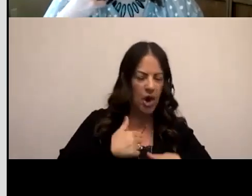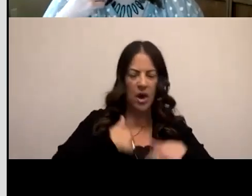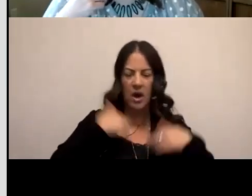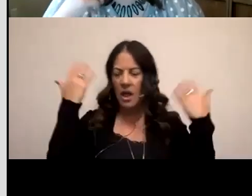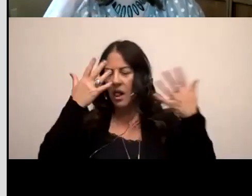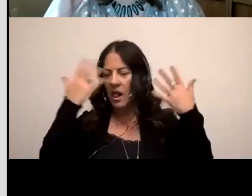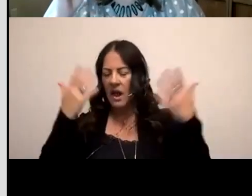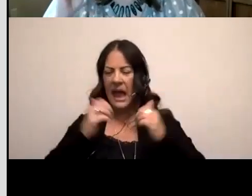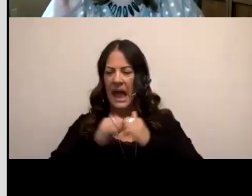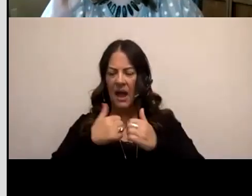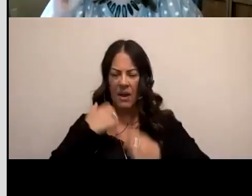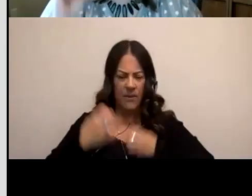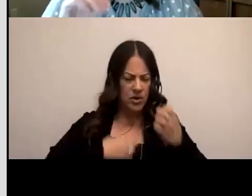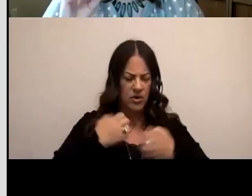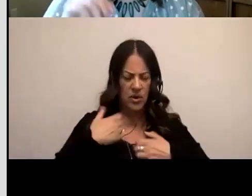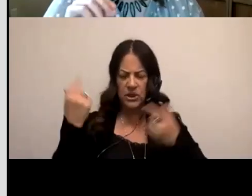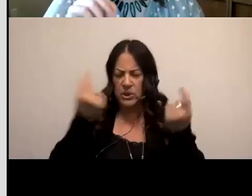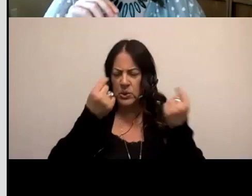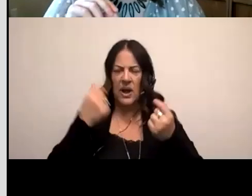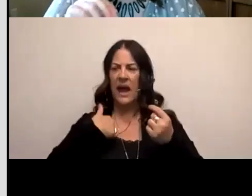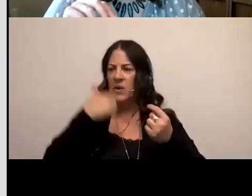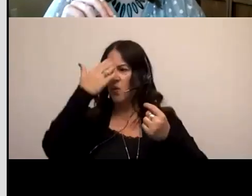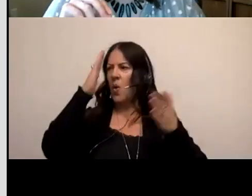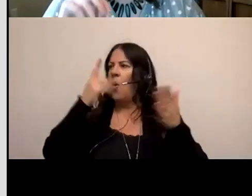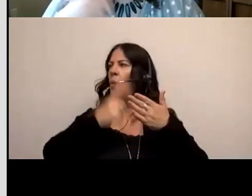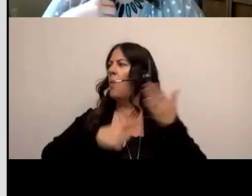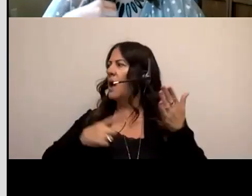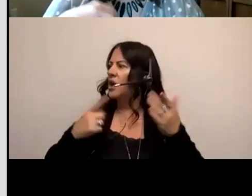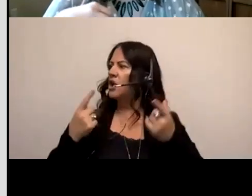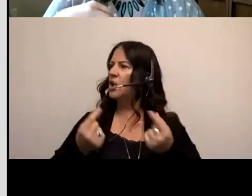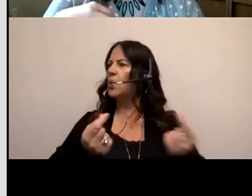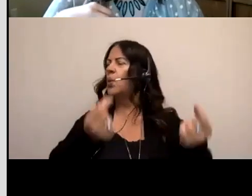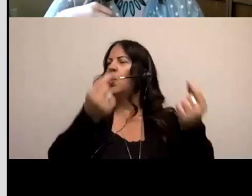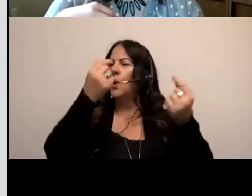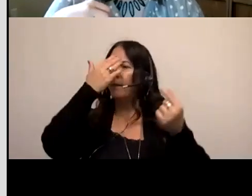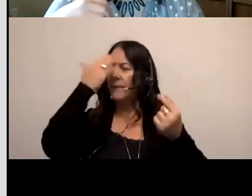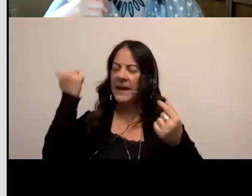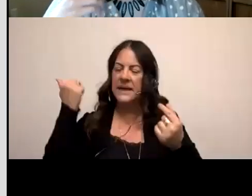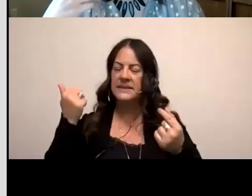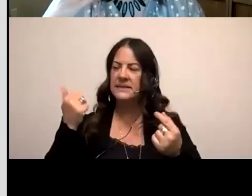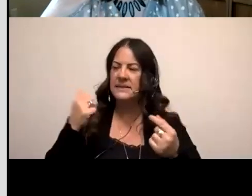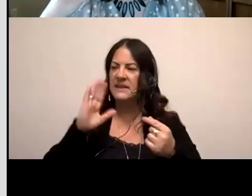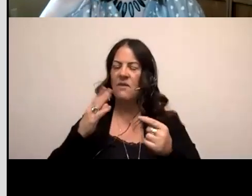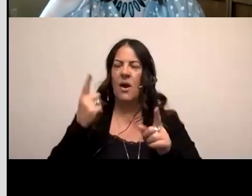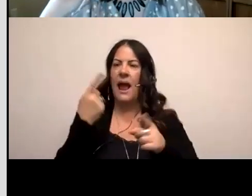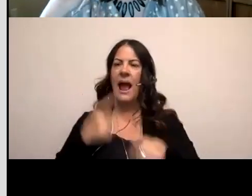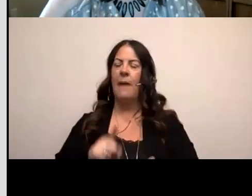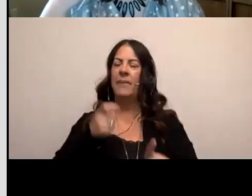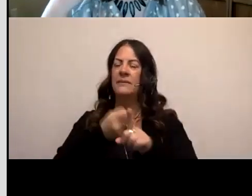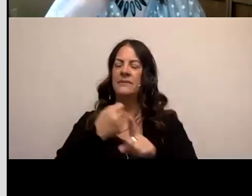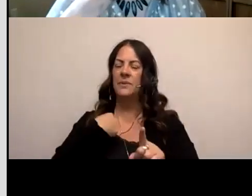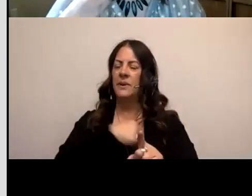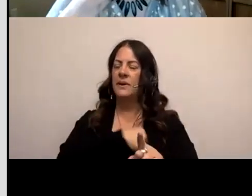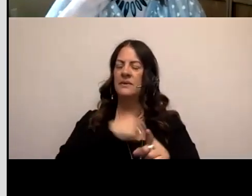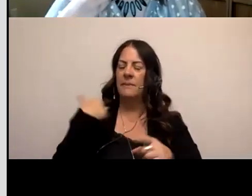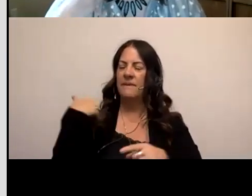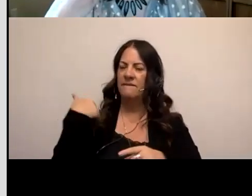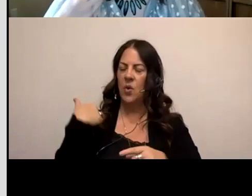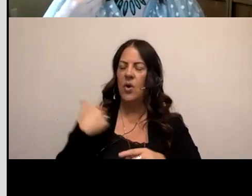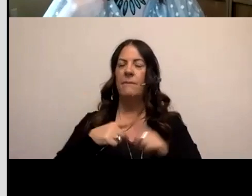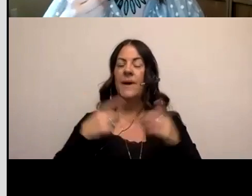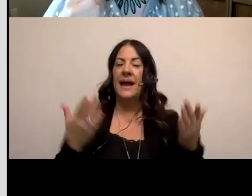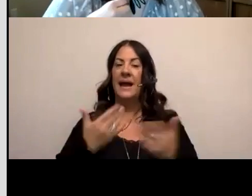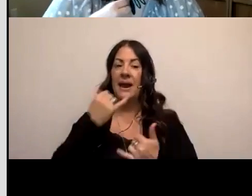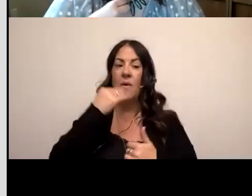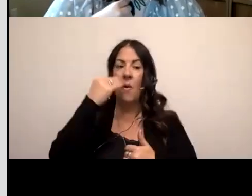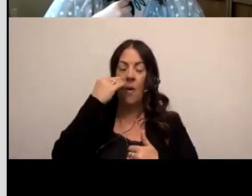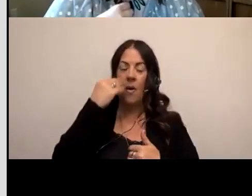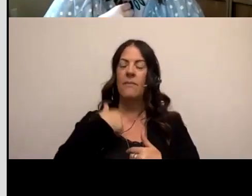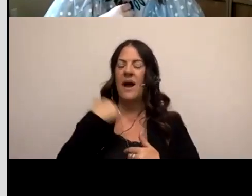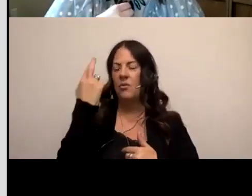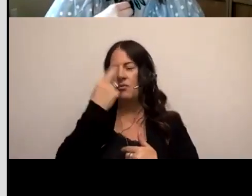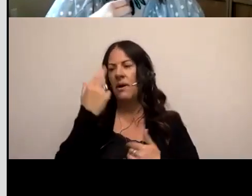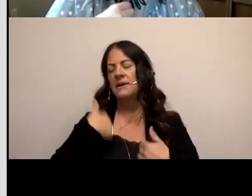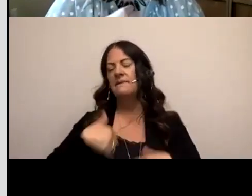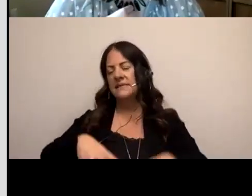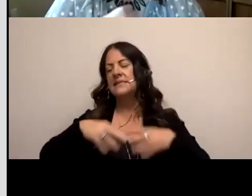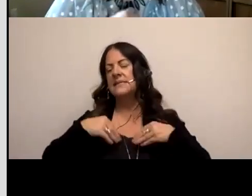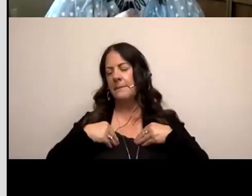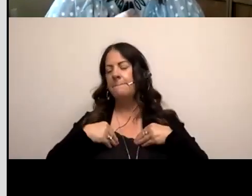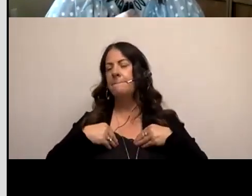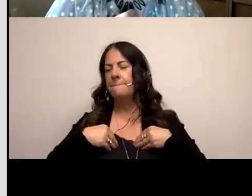WHAT I AM REALLY FOCUSSING ON IN MY OWN HOME IS REALLY TRYING TO OWN THE REALITY I CAN MOLD MY CHILD'S EXPERIENCE